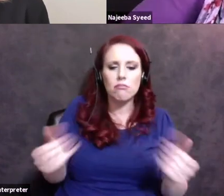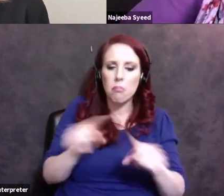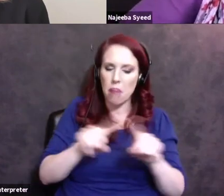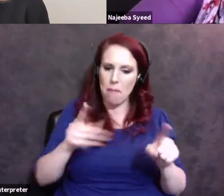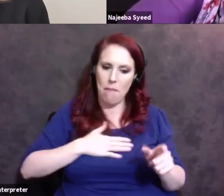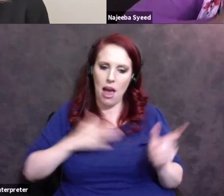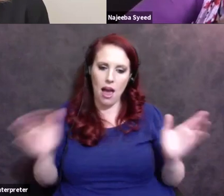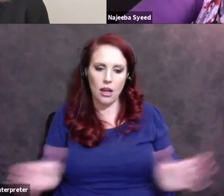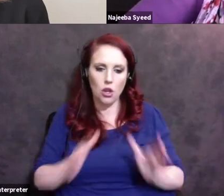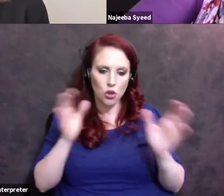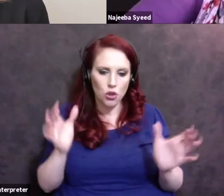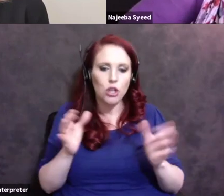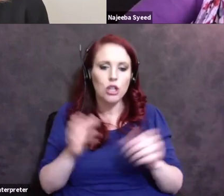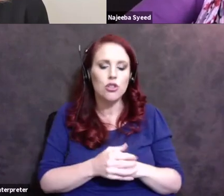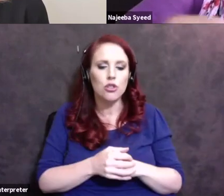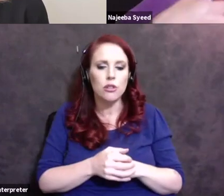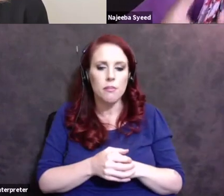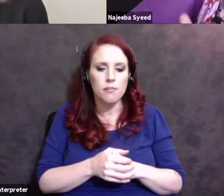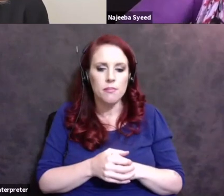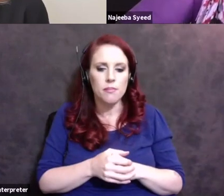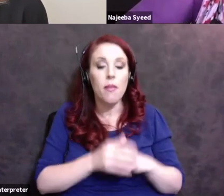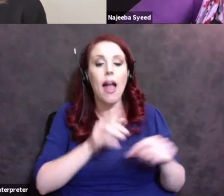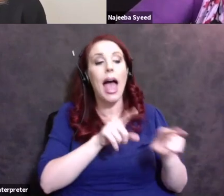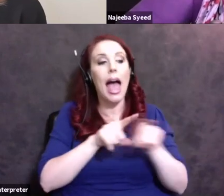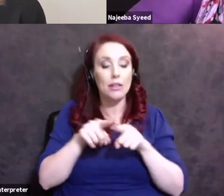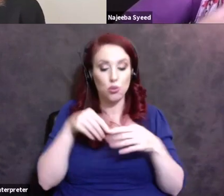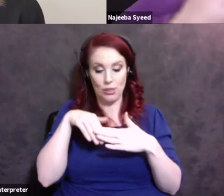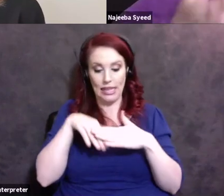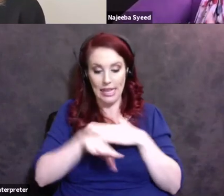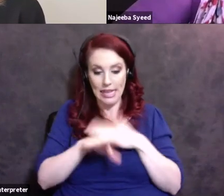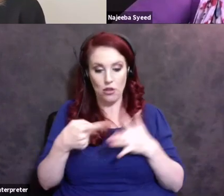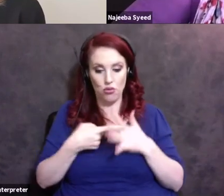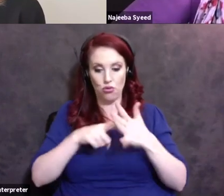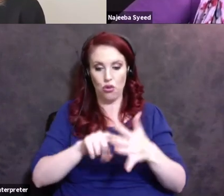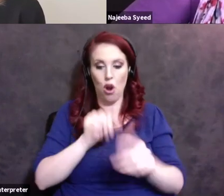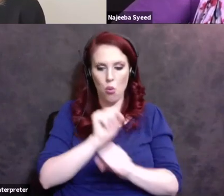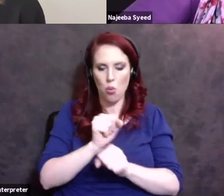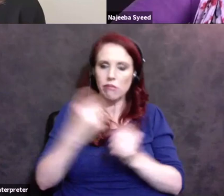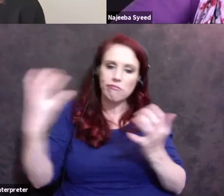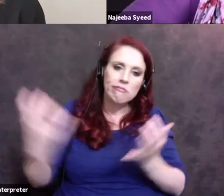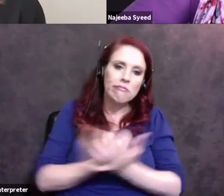folks that as they come into a workplace, having that conversation ahead of time to